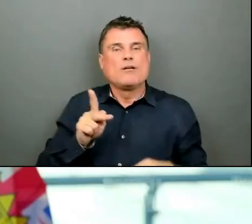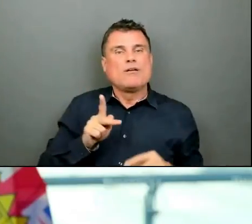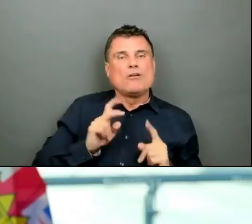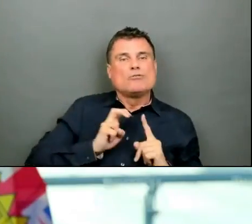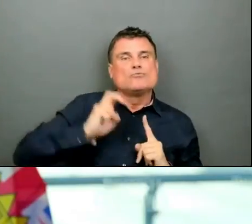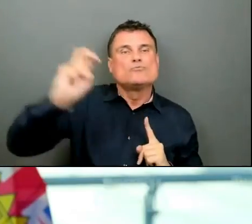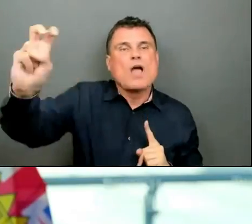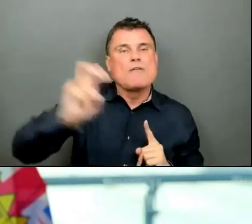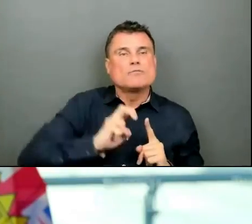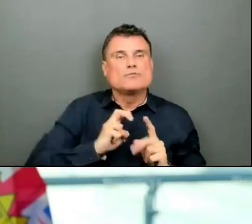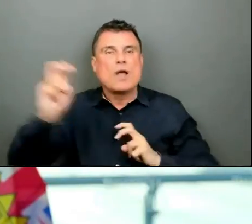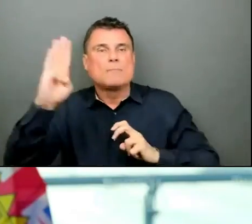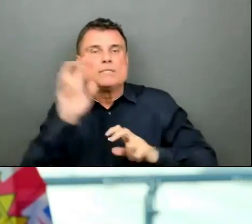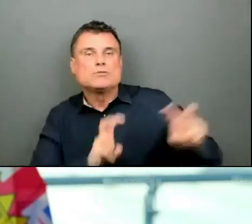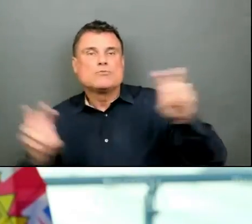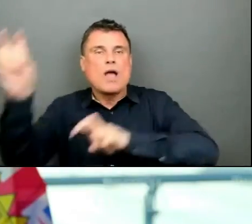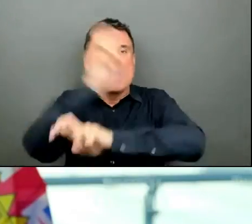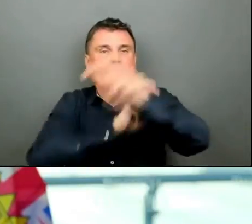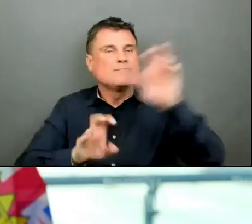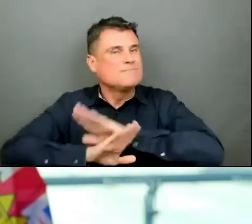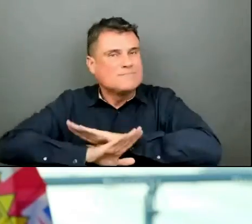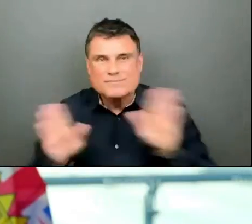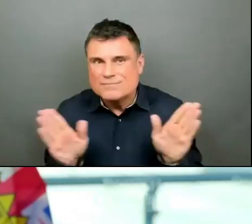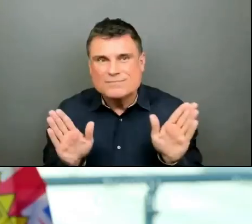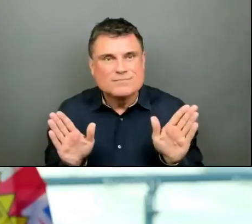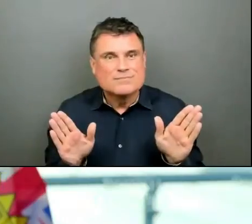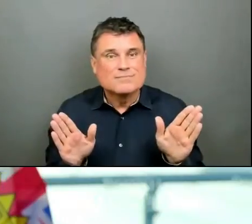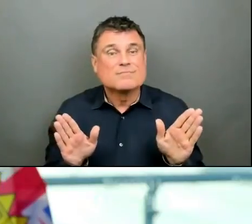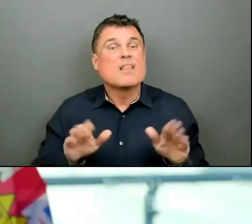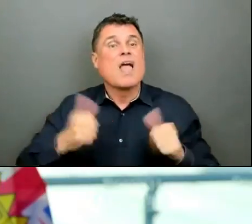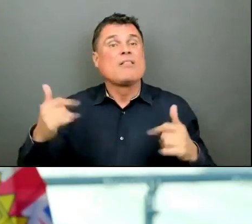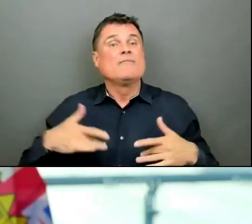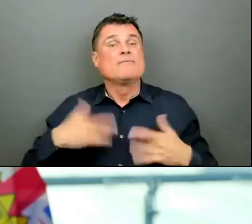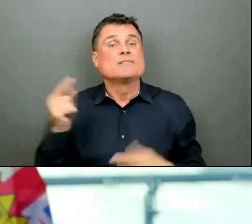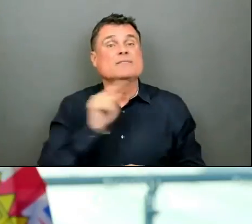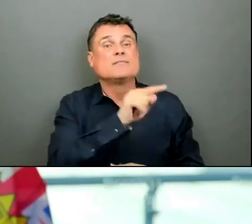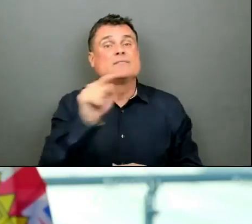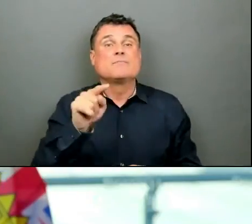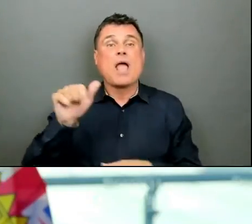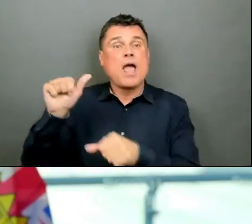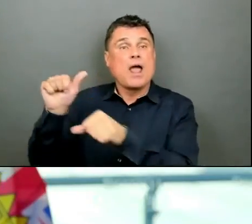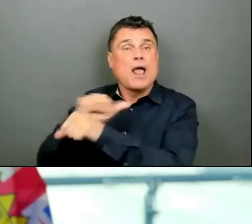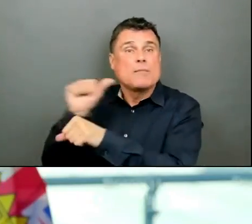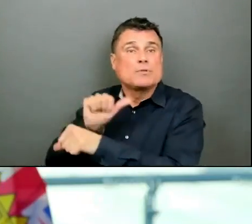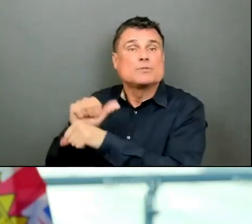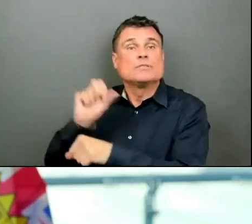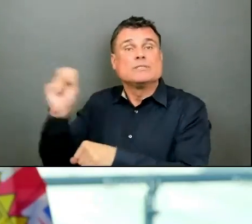There was another event where people were coming from Alberta